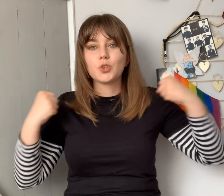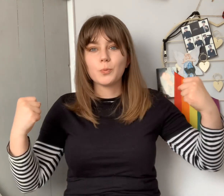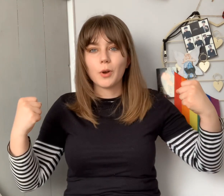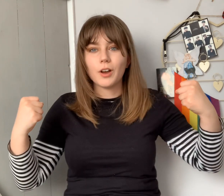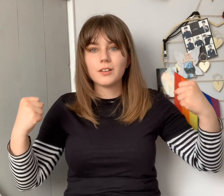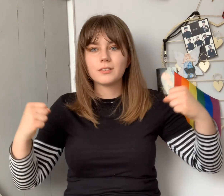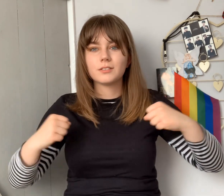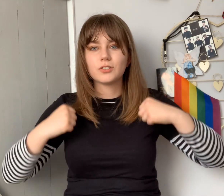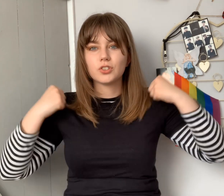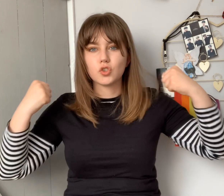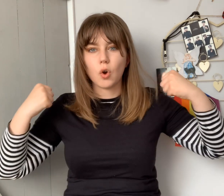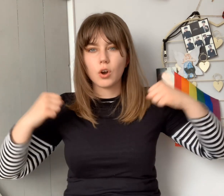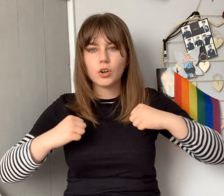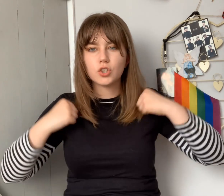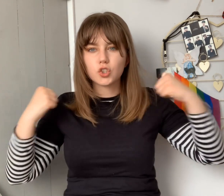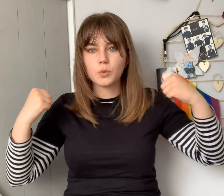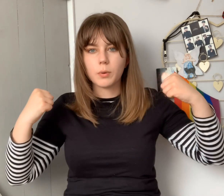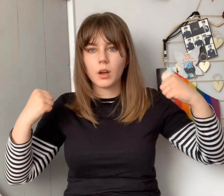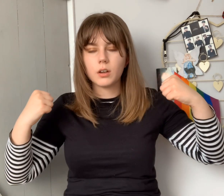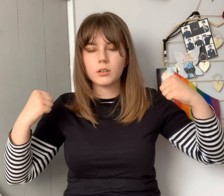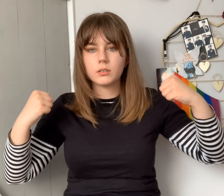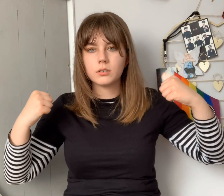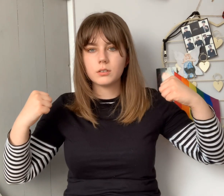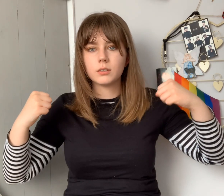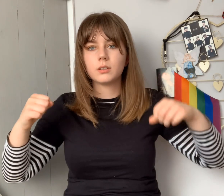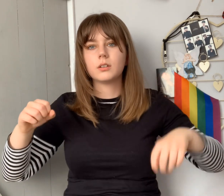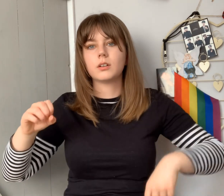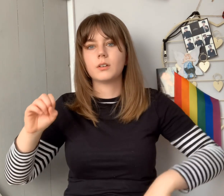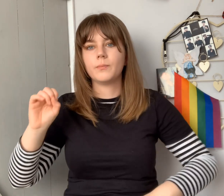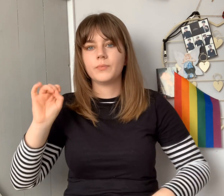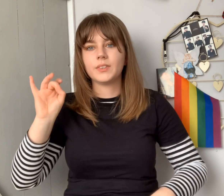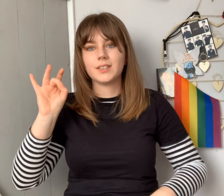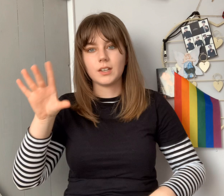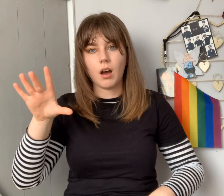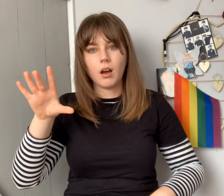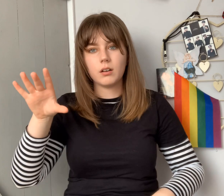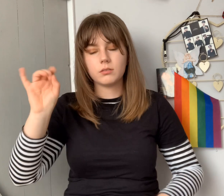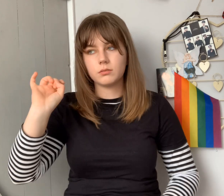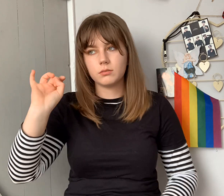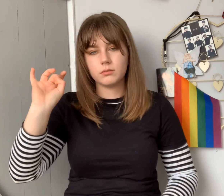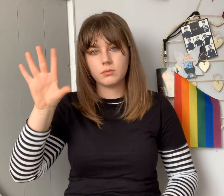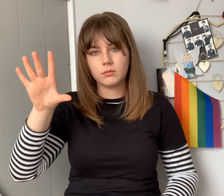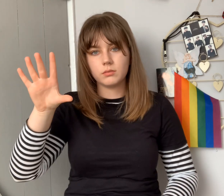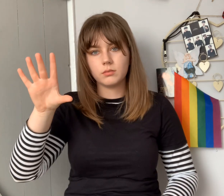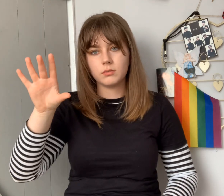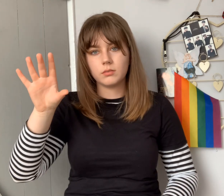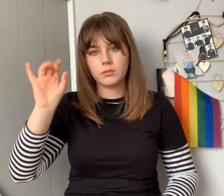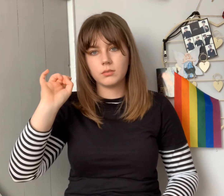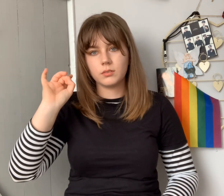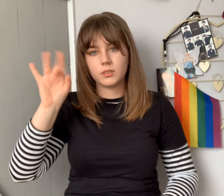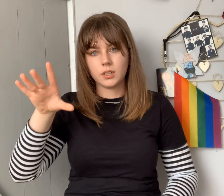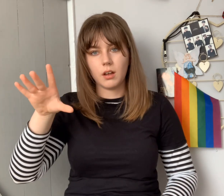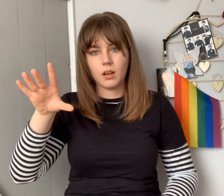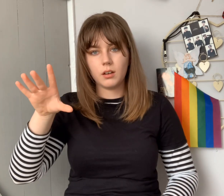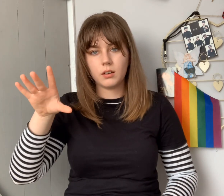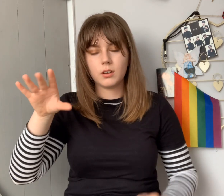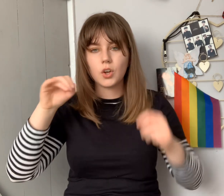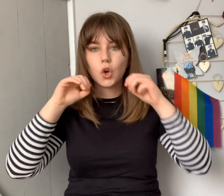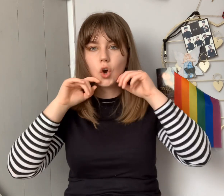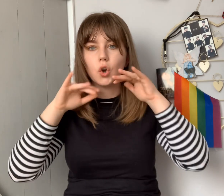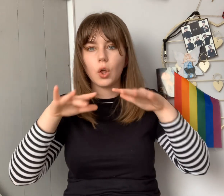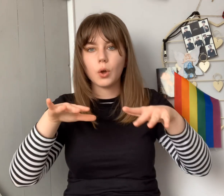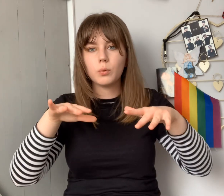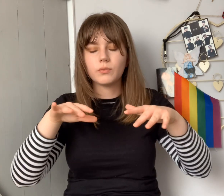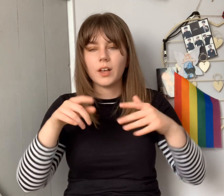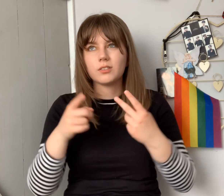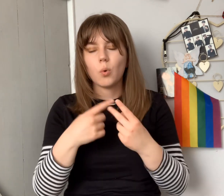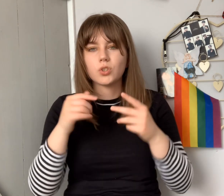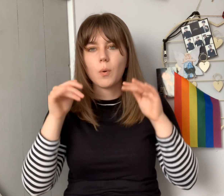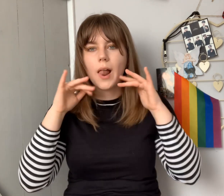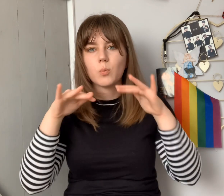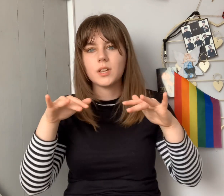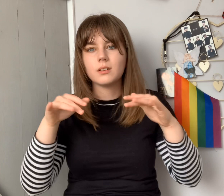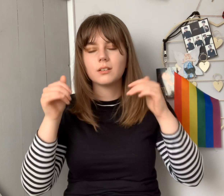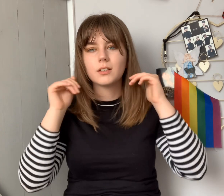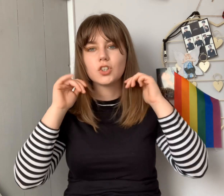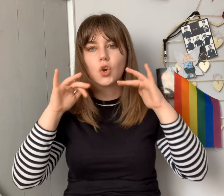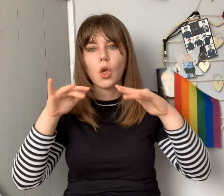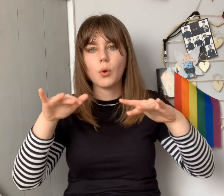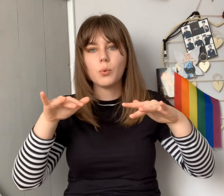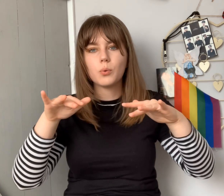"Super" strong "star" "glow" that also means halloween